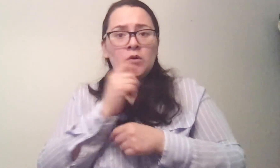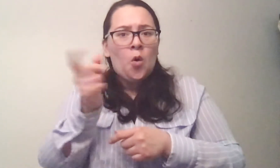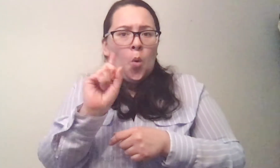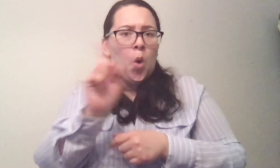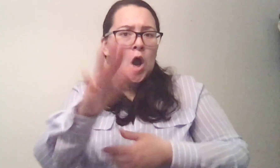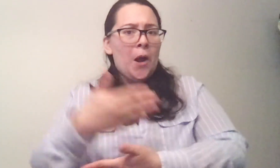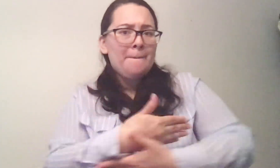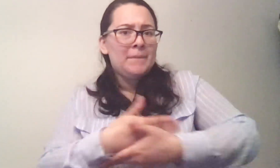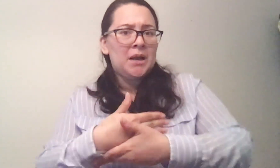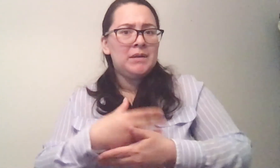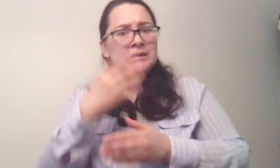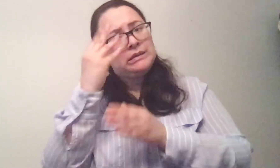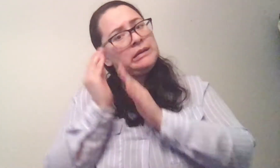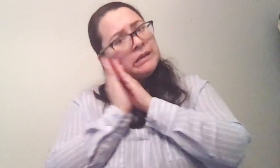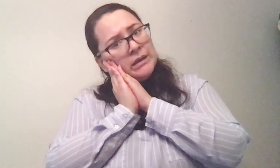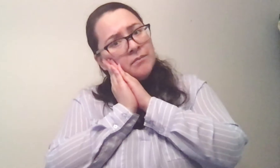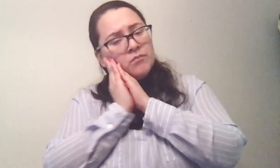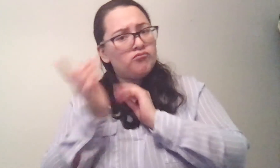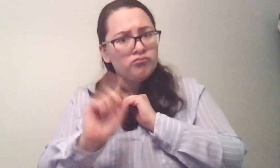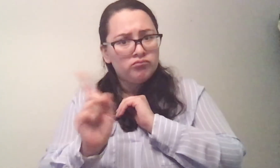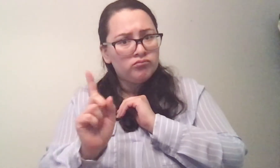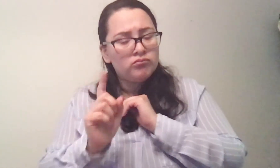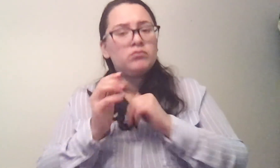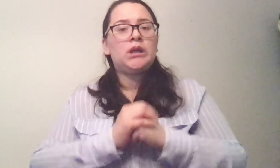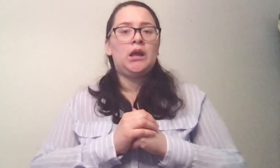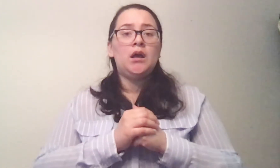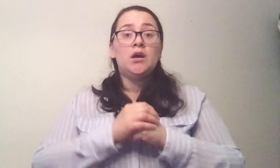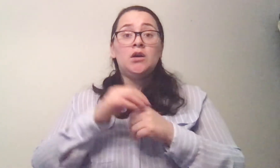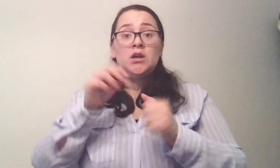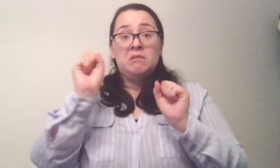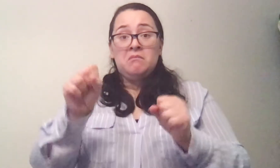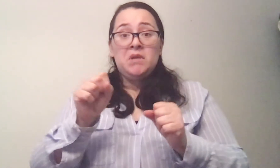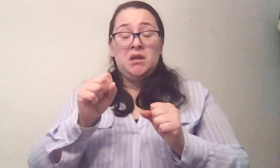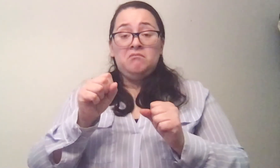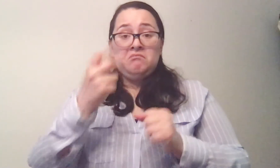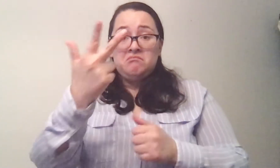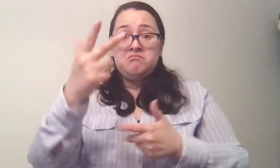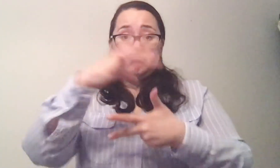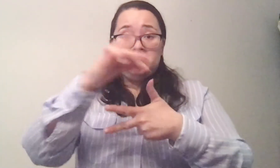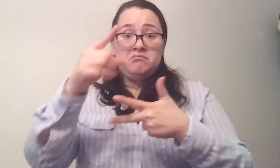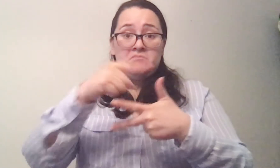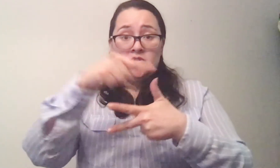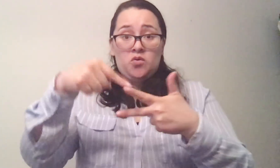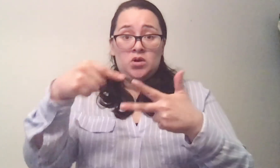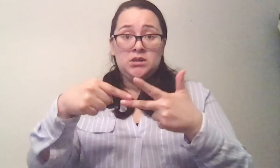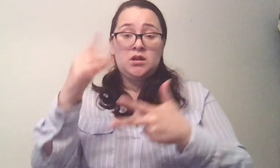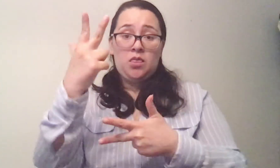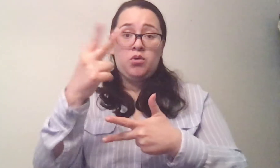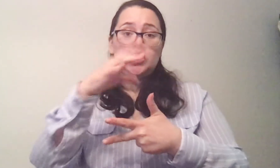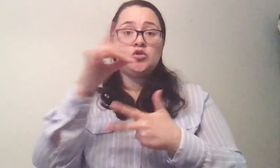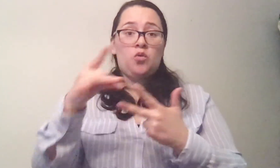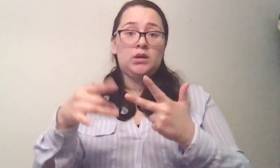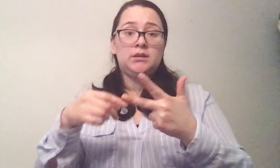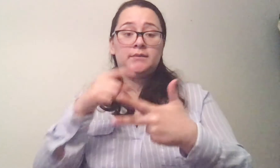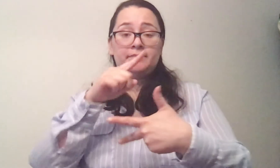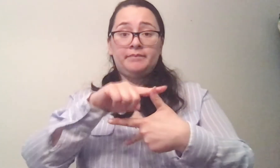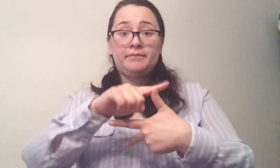Where will your baby sleep? There's 3 options you can choose.